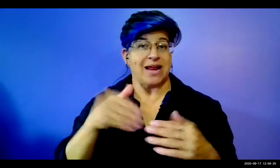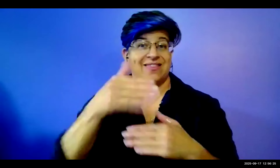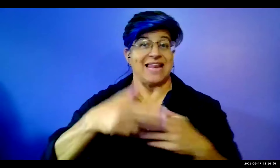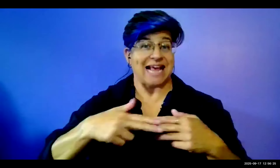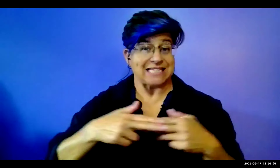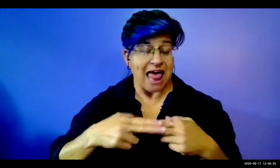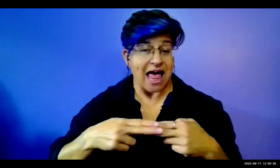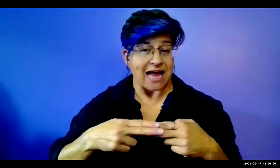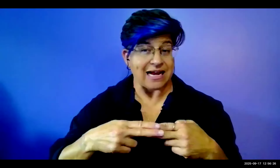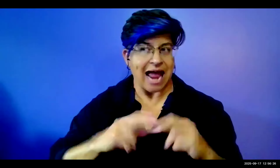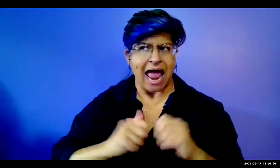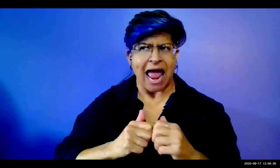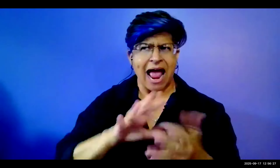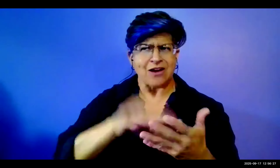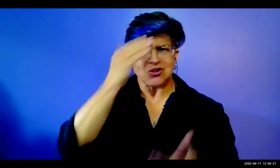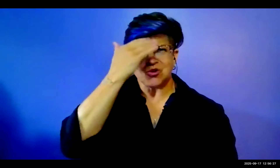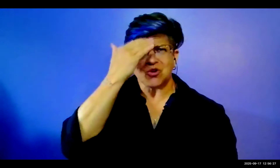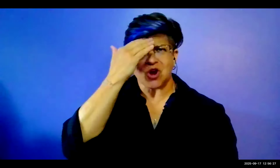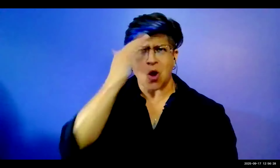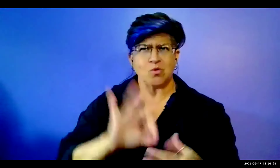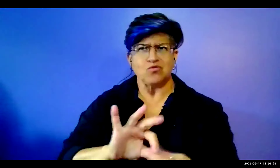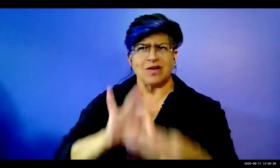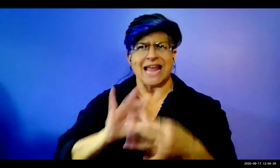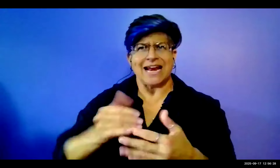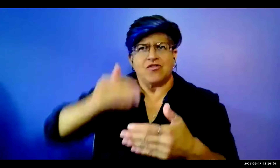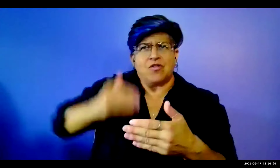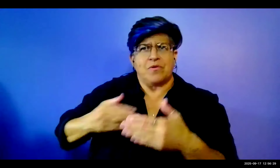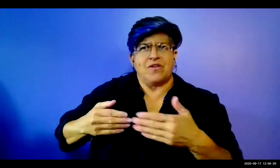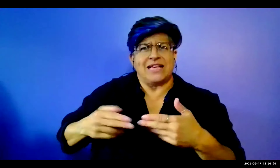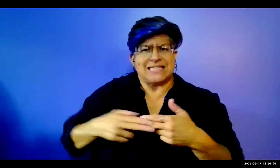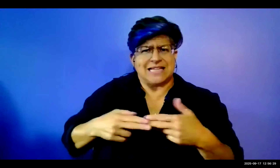How would the students know that it is not a new slide, but the extended description?